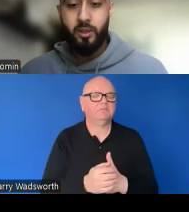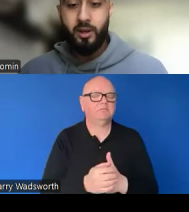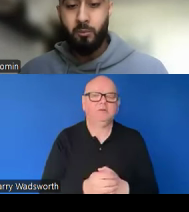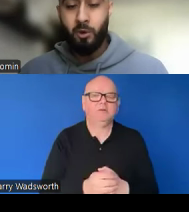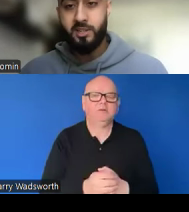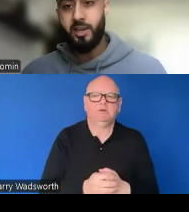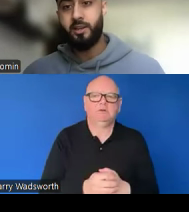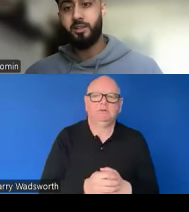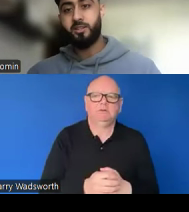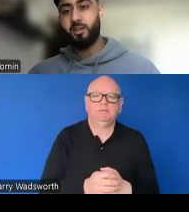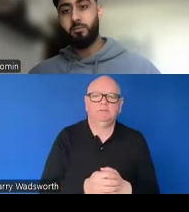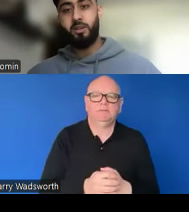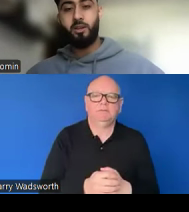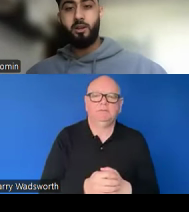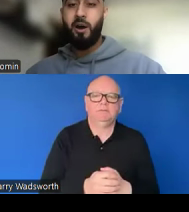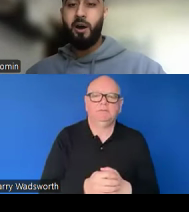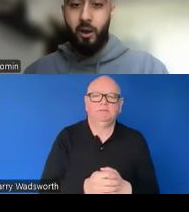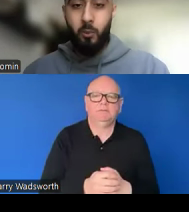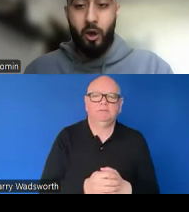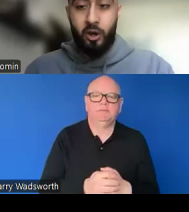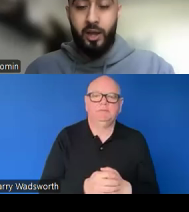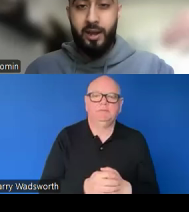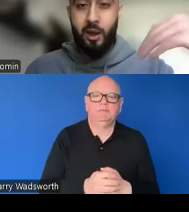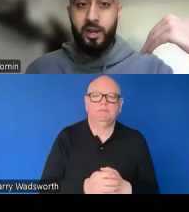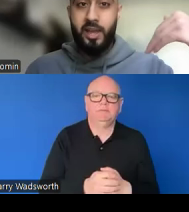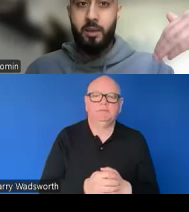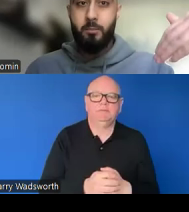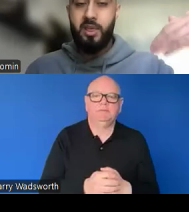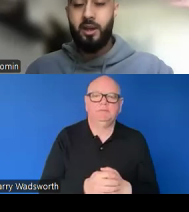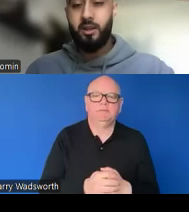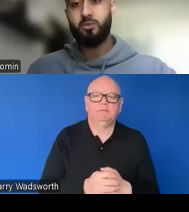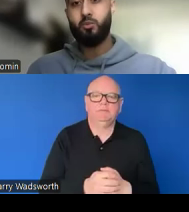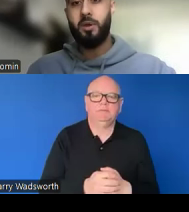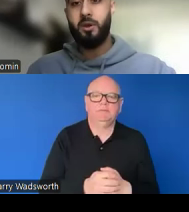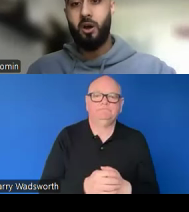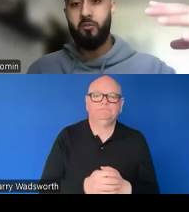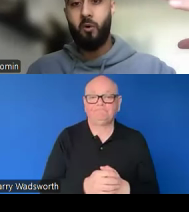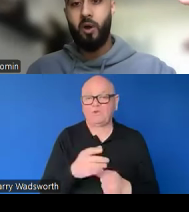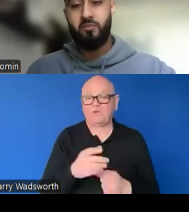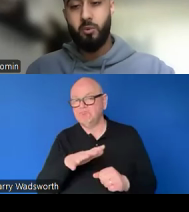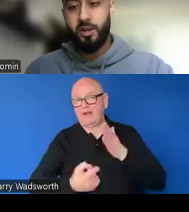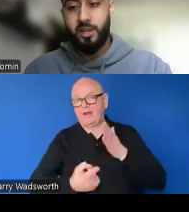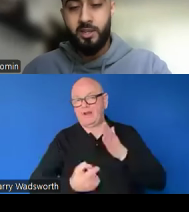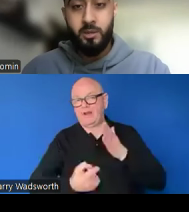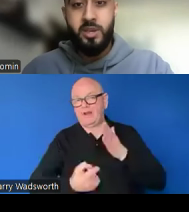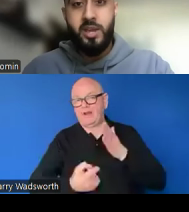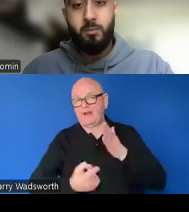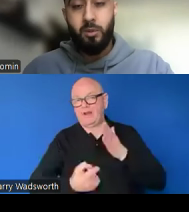Like Monica said, this is going to be about an hour long. I want to aim, by the end of this webinar, for everyone here to be able